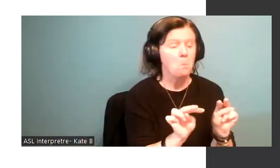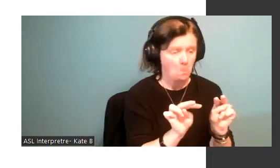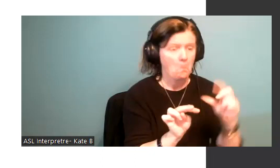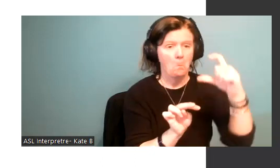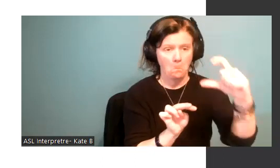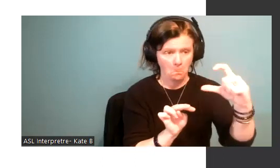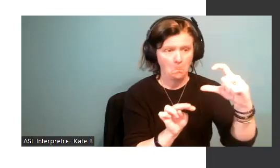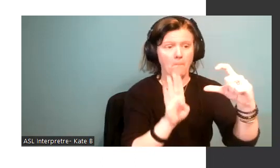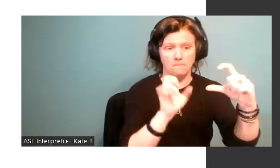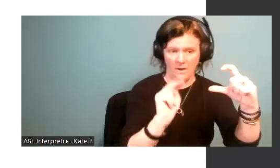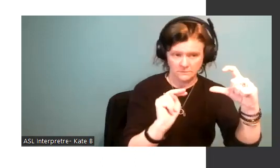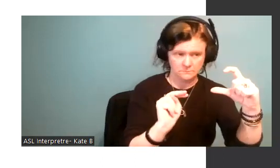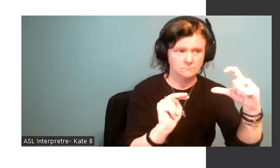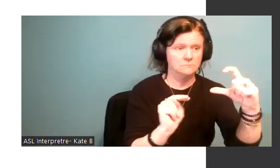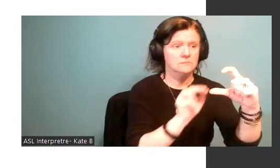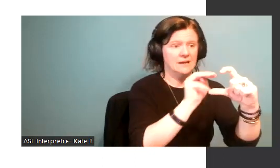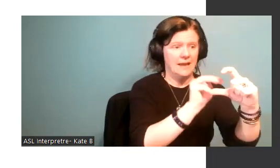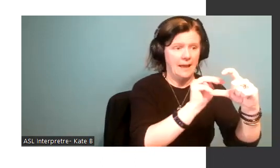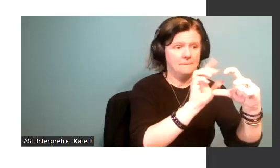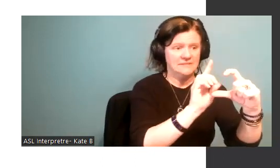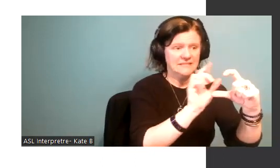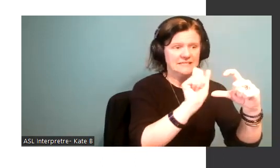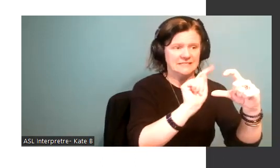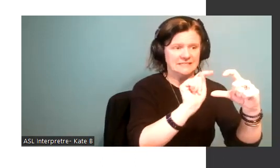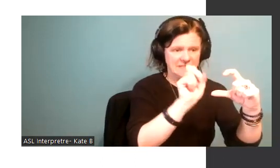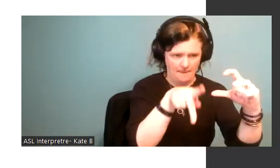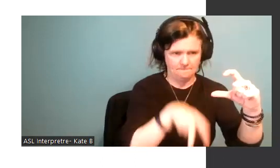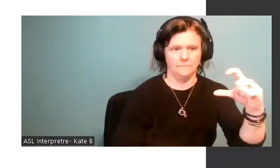In most cases, the screen reader will read this, Maryland technology assistance program button,